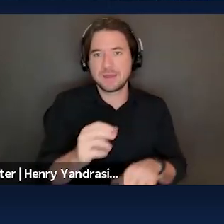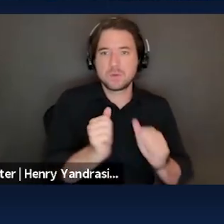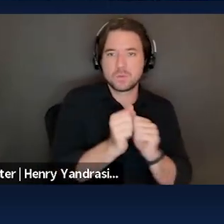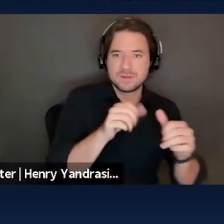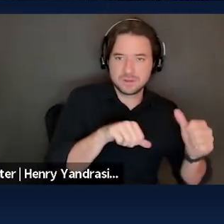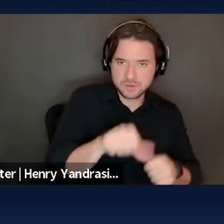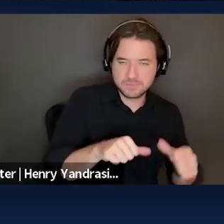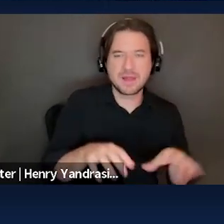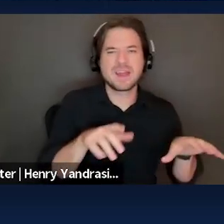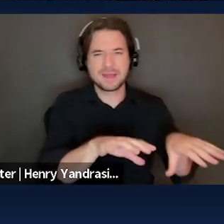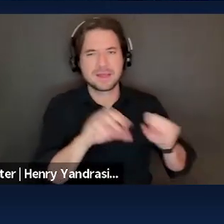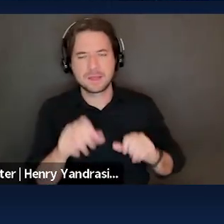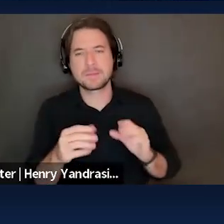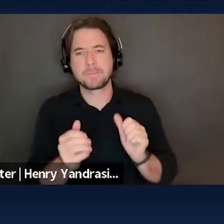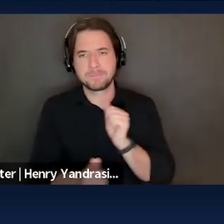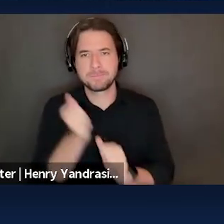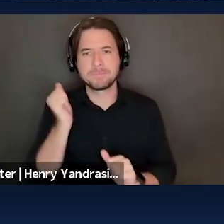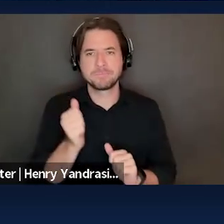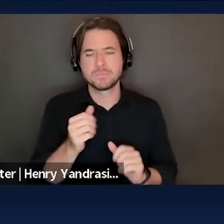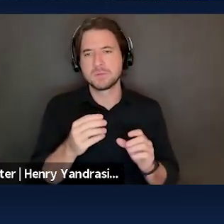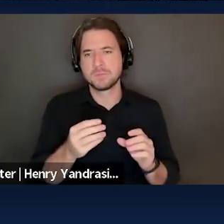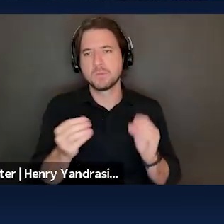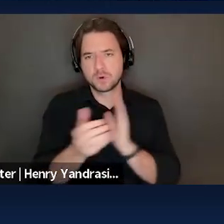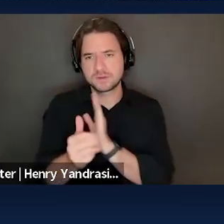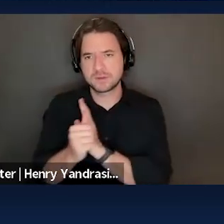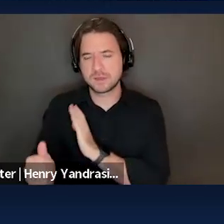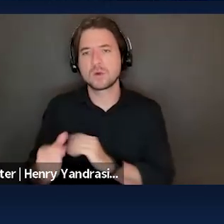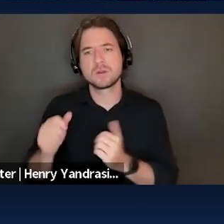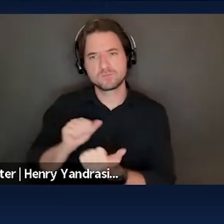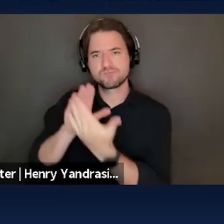They leave better equipped. to reduce disparities and improve health outcomes.